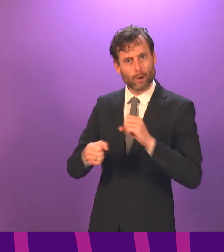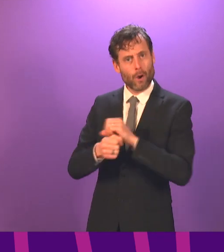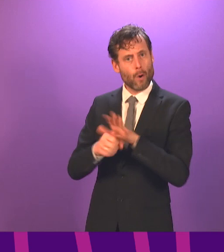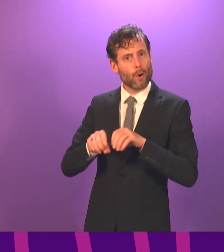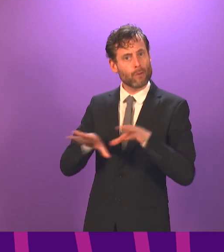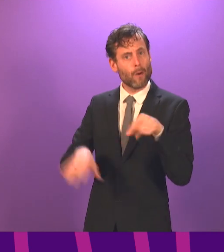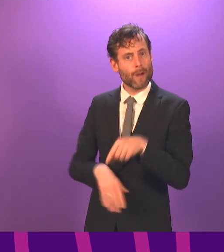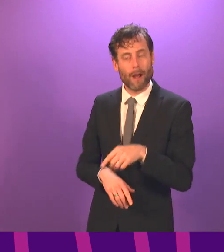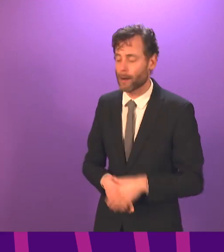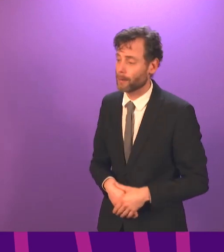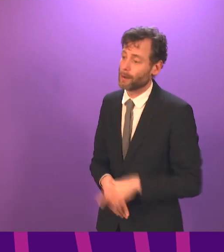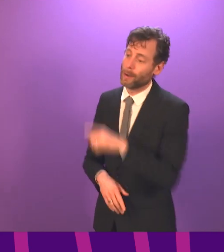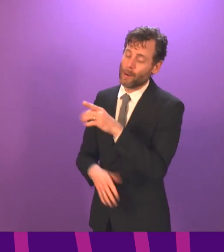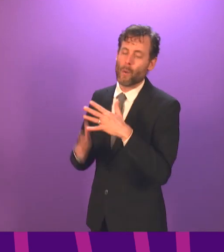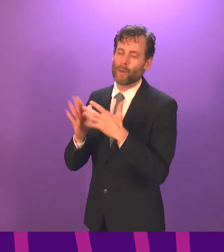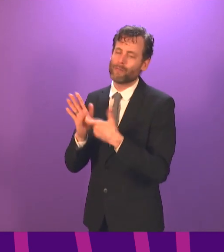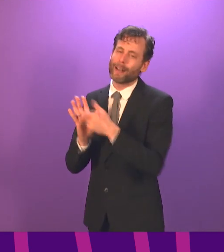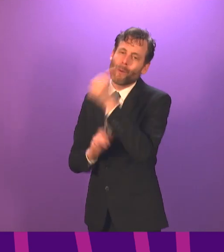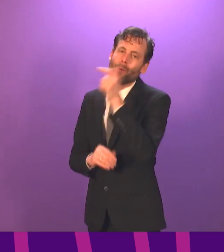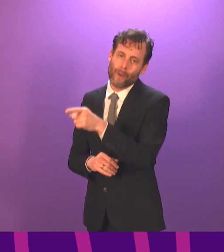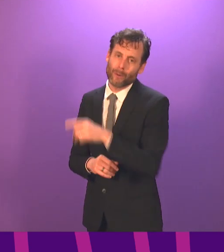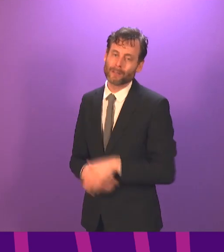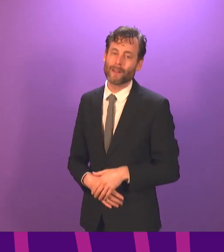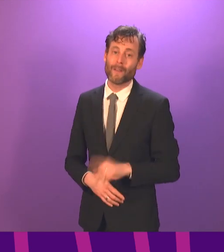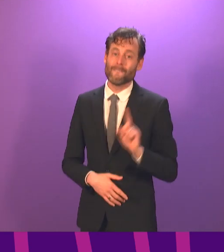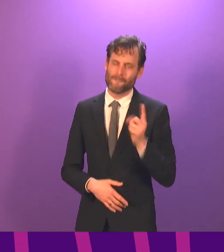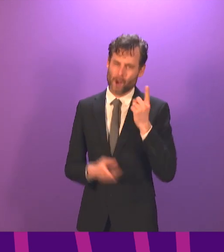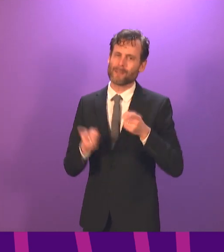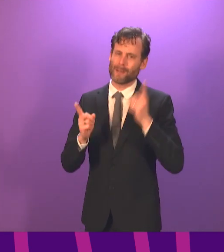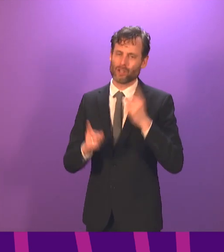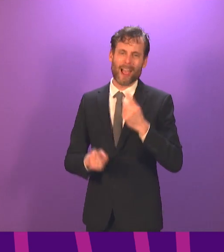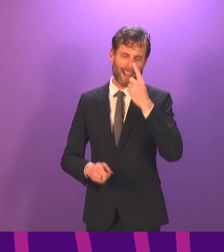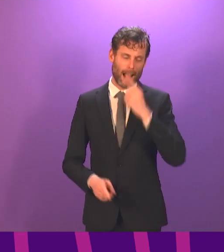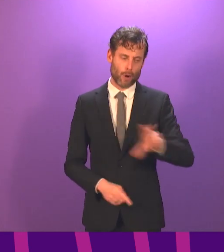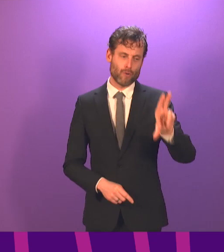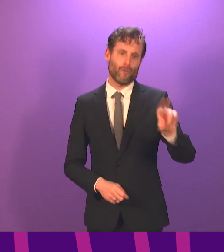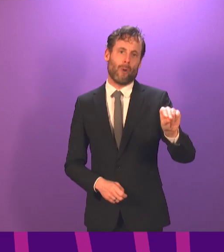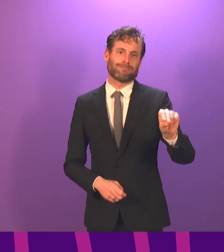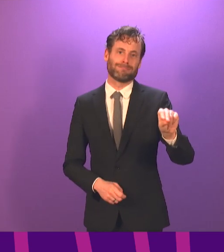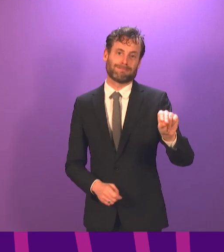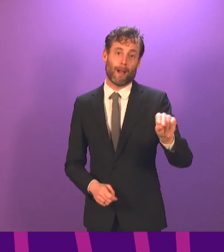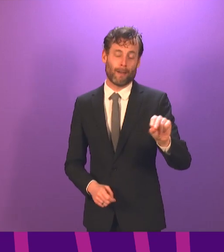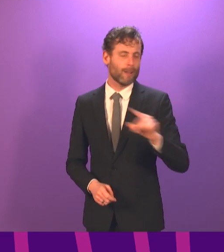full well that the First Minister would be able to negotiate such a situation quite comfortably. I am